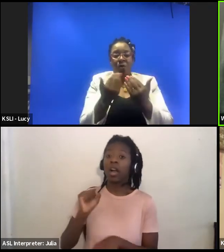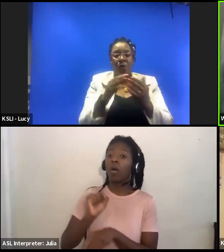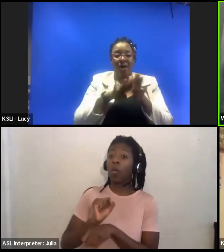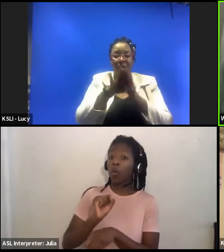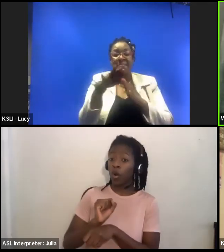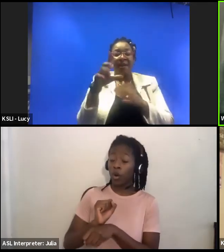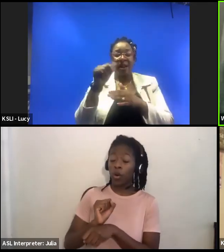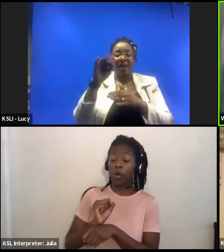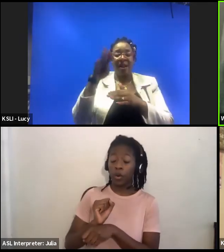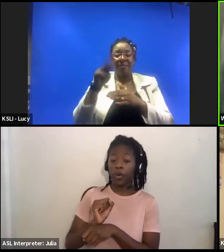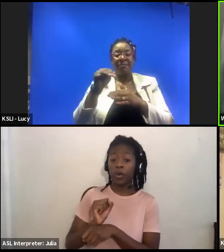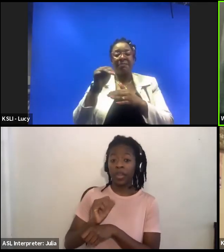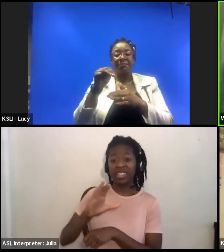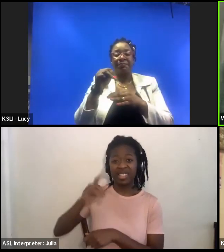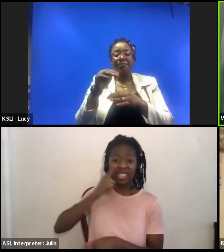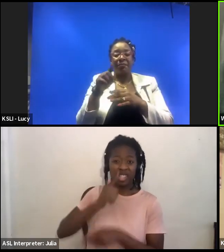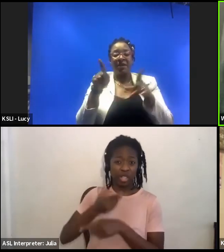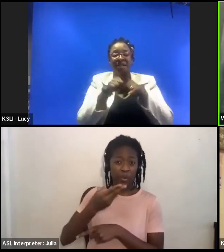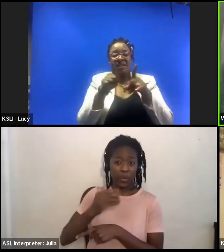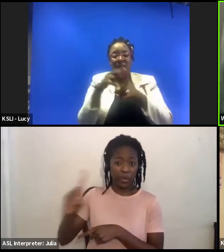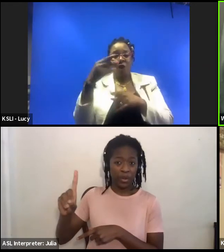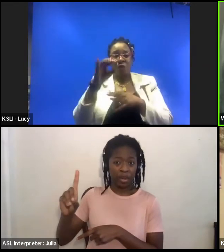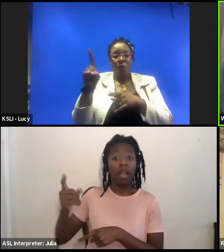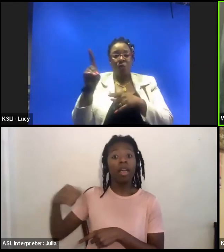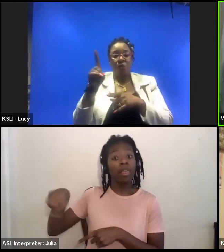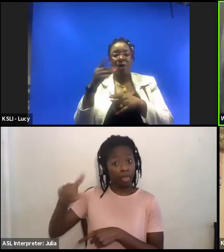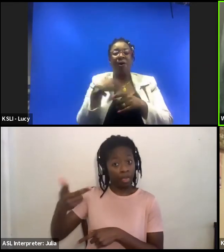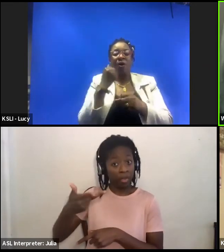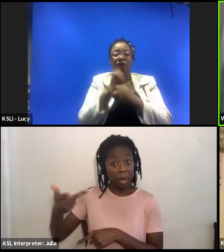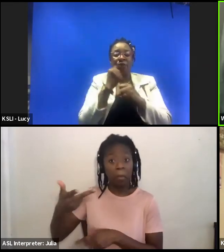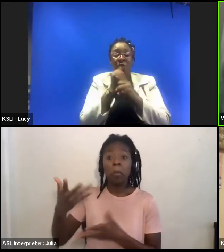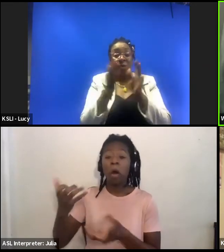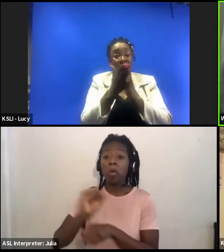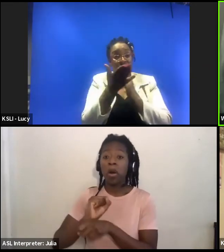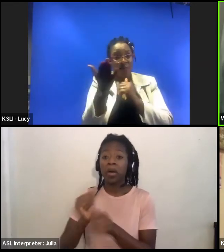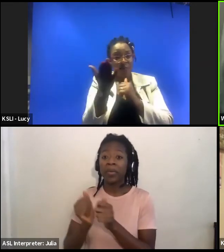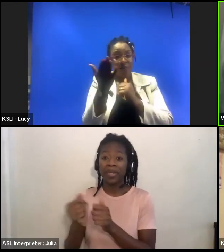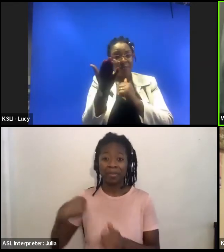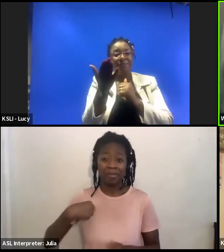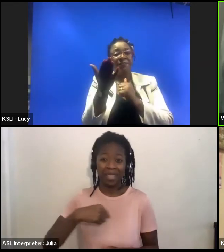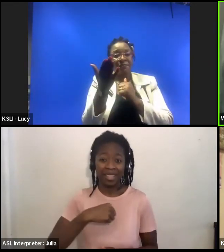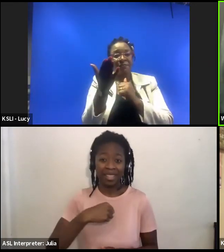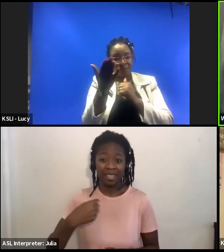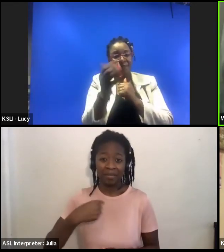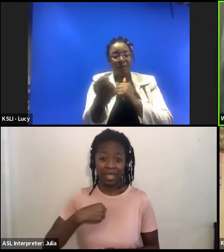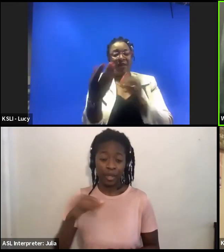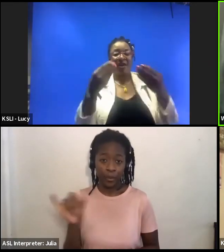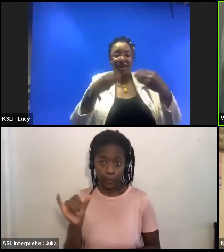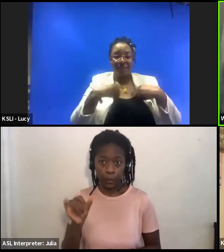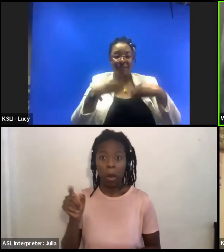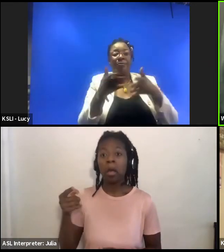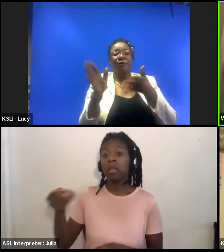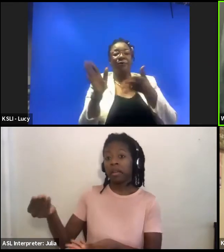"You know what? We also want to work with you." And so they gave me an opportunity to also direct the Brazen Edition,